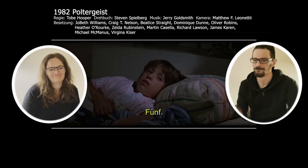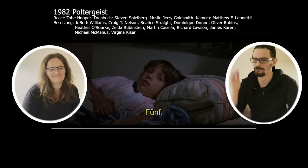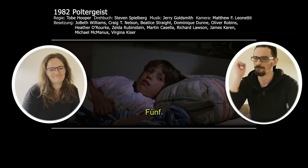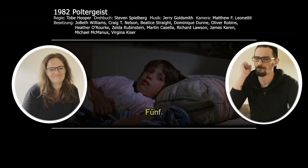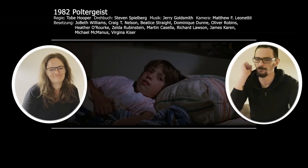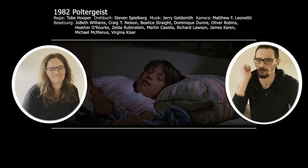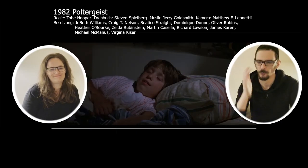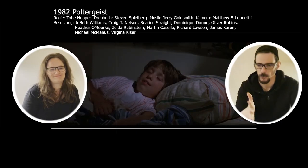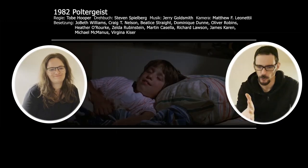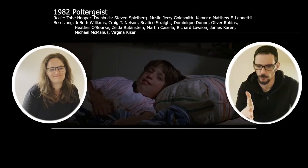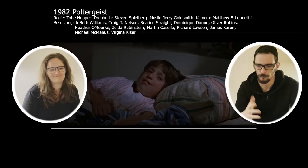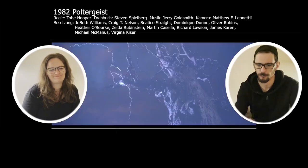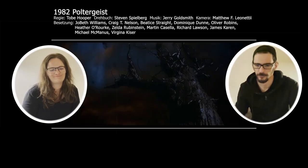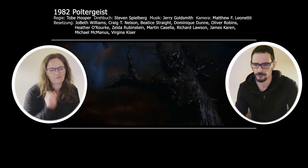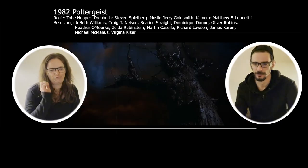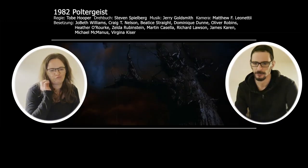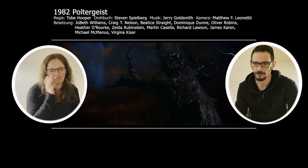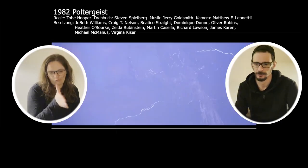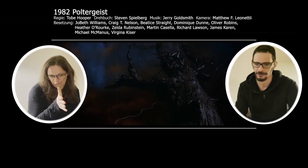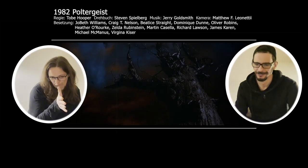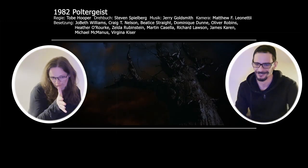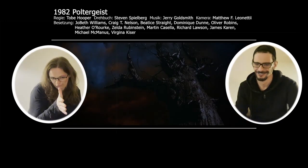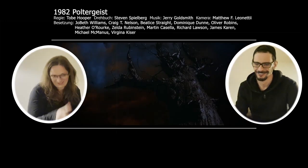Grade F.